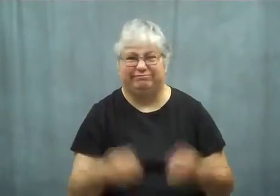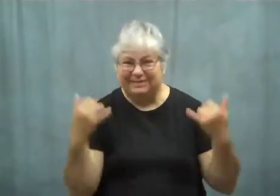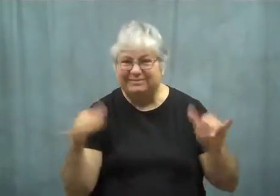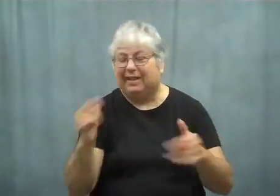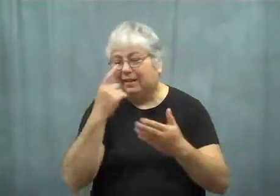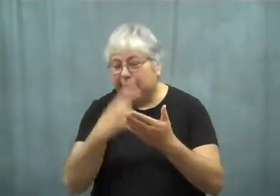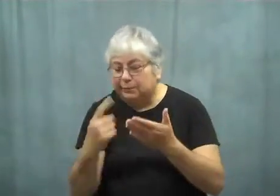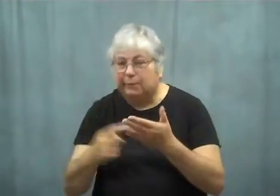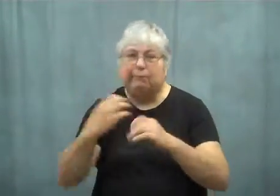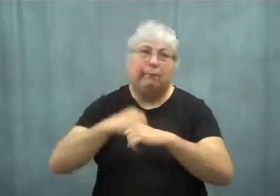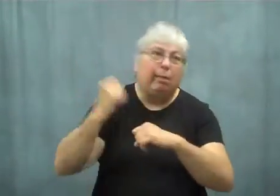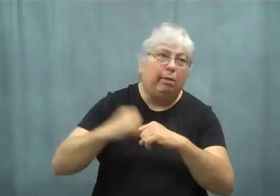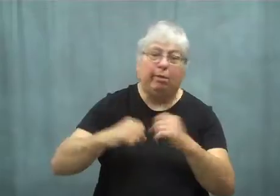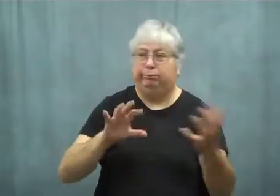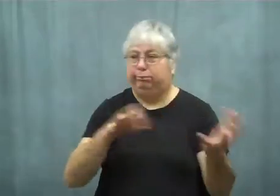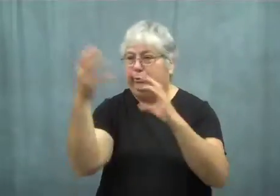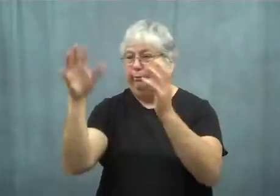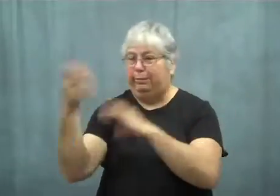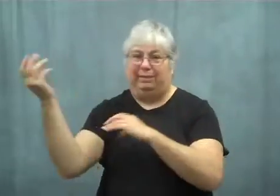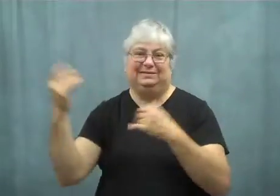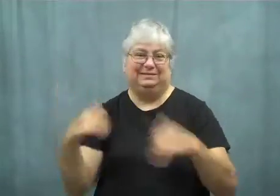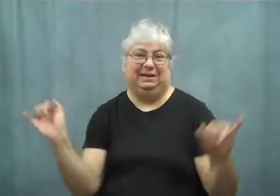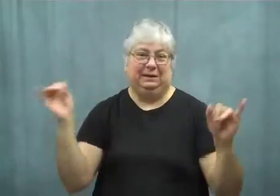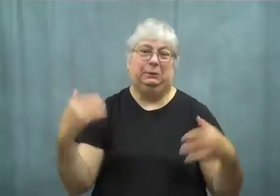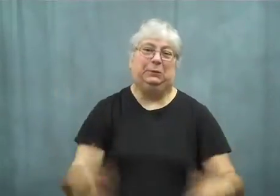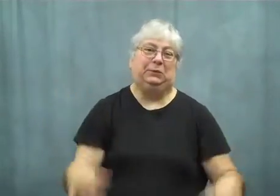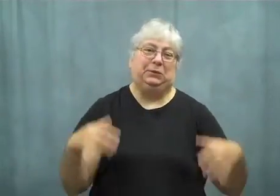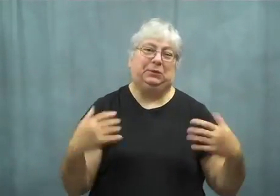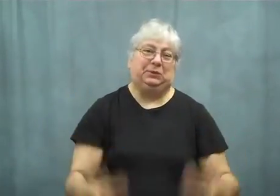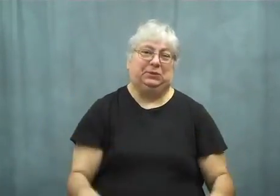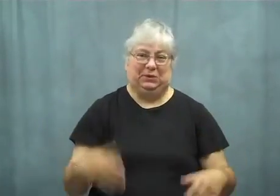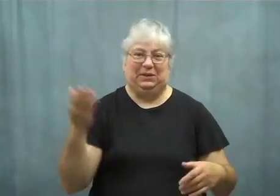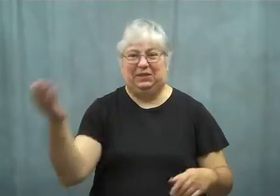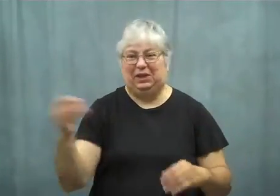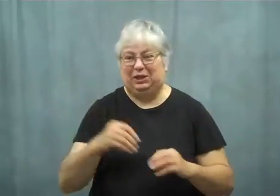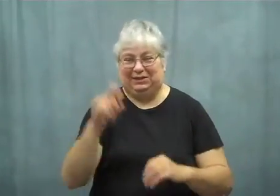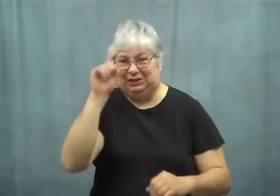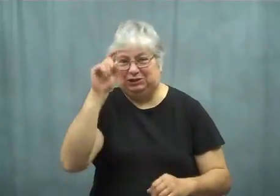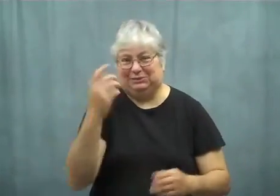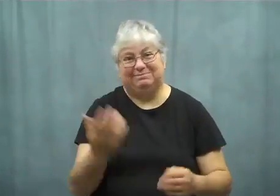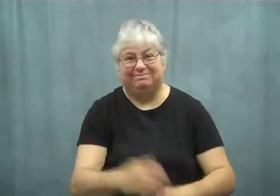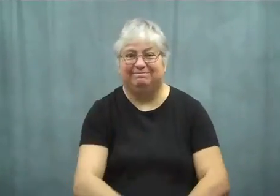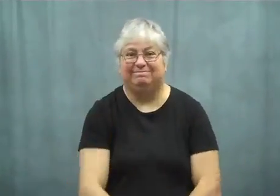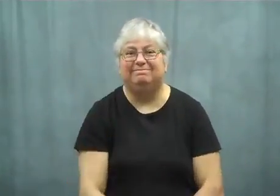There will be more investigations and disruptions, it will be a long drawn out process in Egypt.